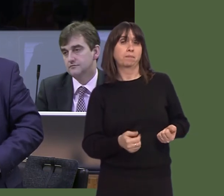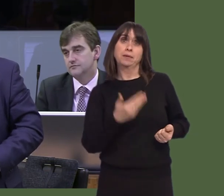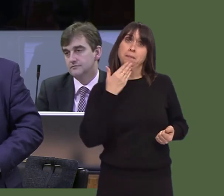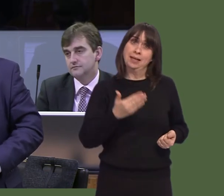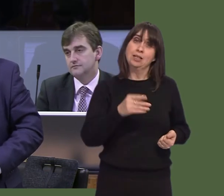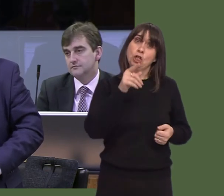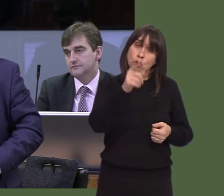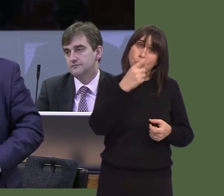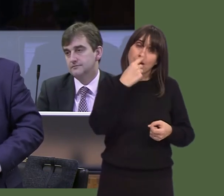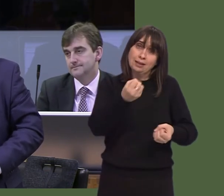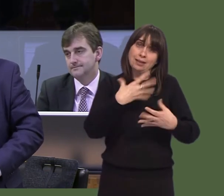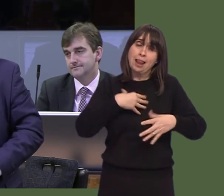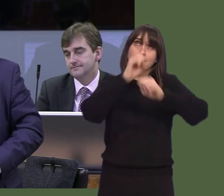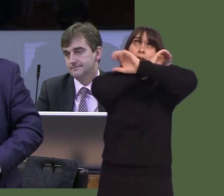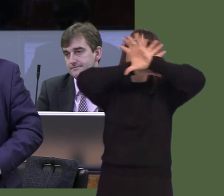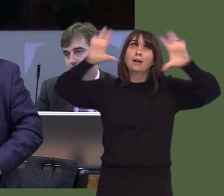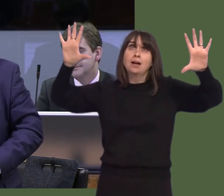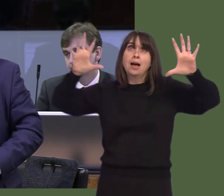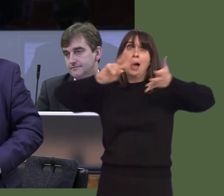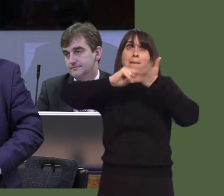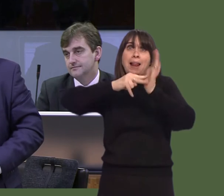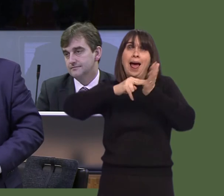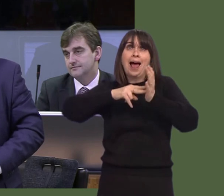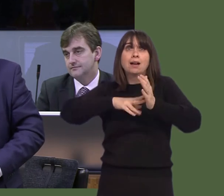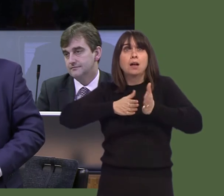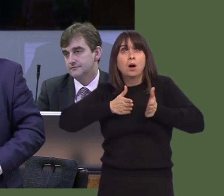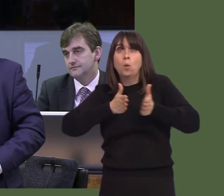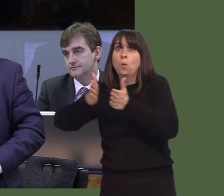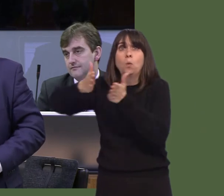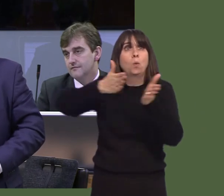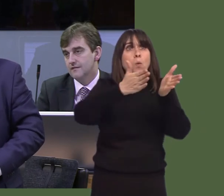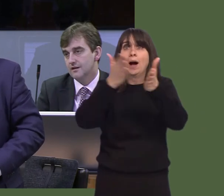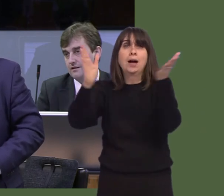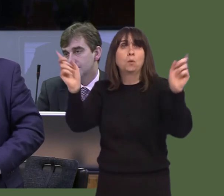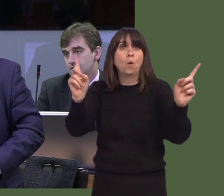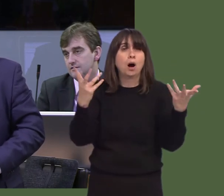Carwyn Jones AM: We have had questions of the Ministry of Justice that have not yet been satisfactorily answered.